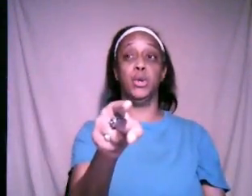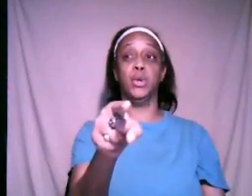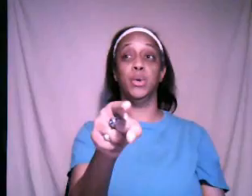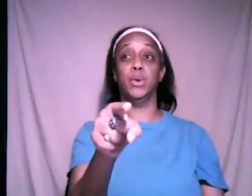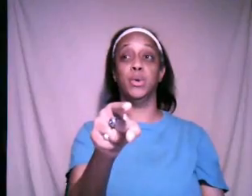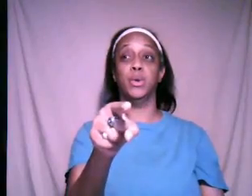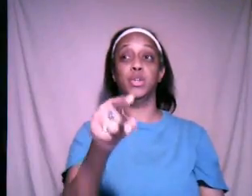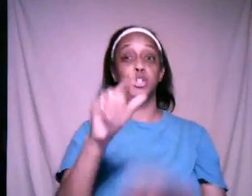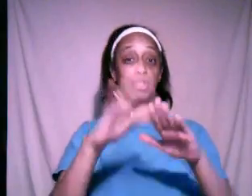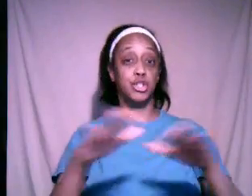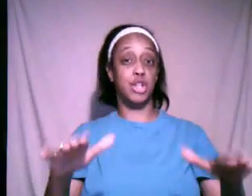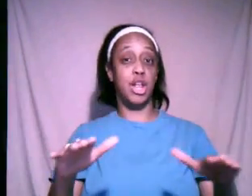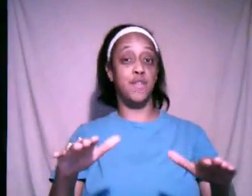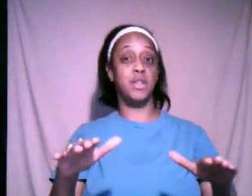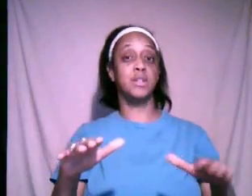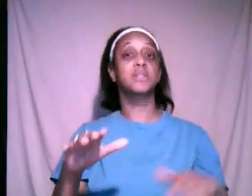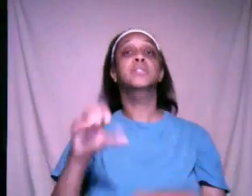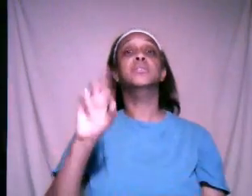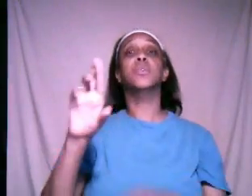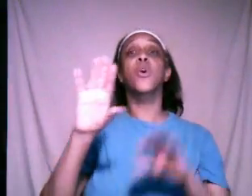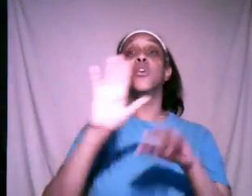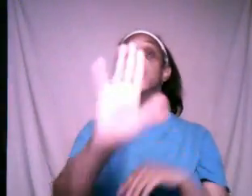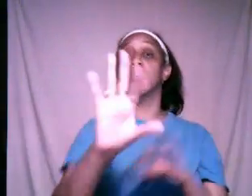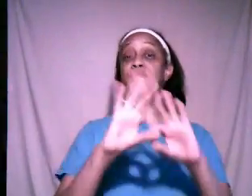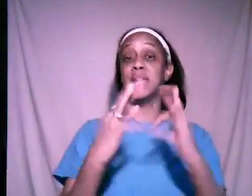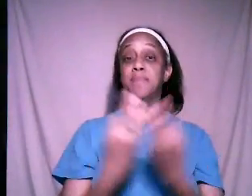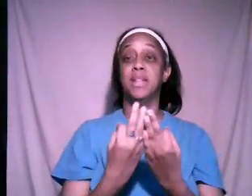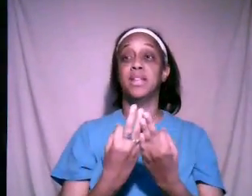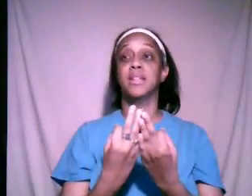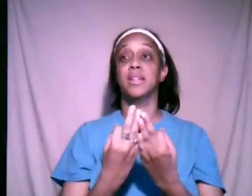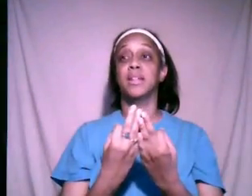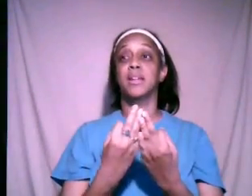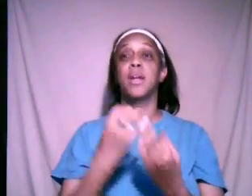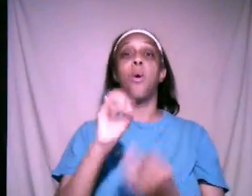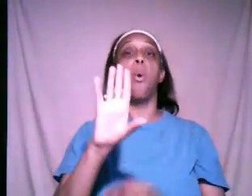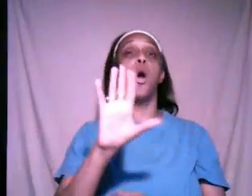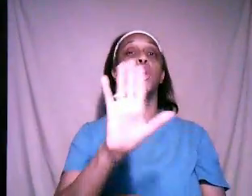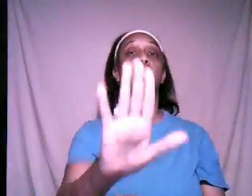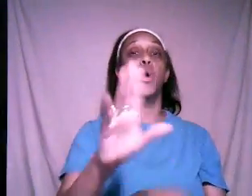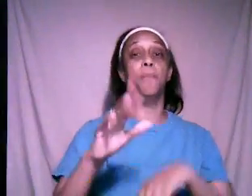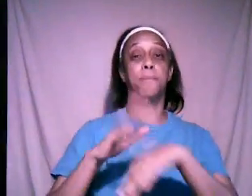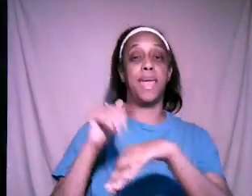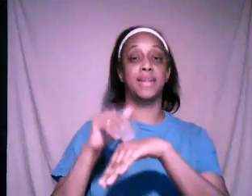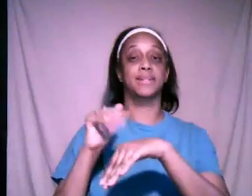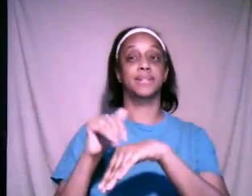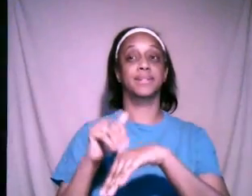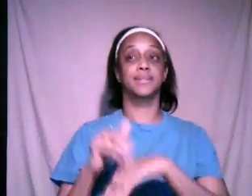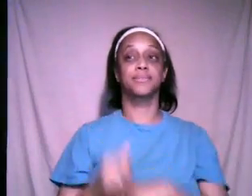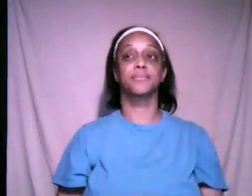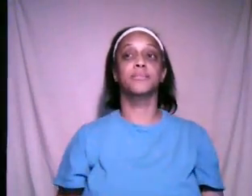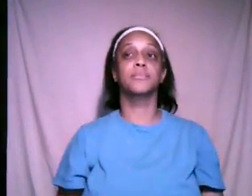the children, your family or your pets.